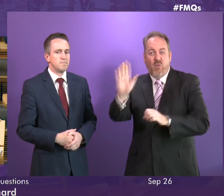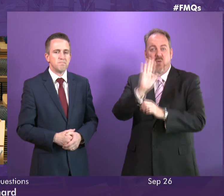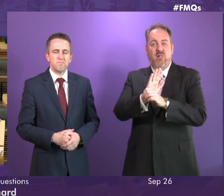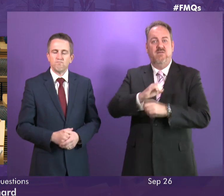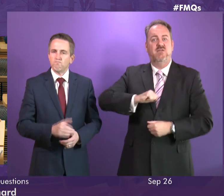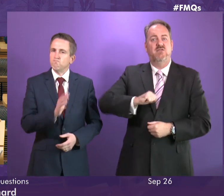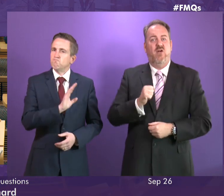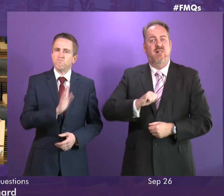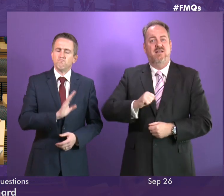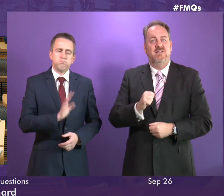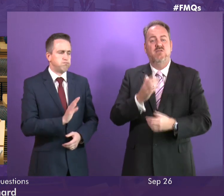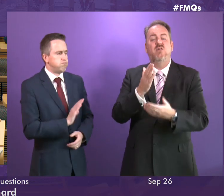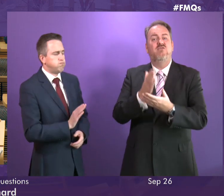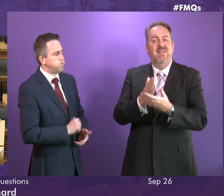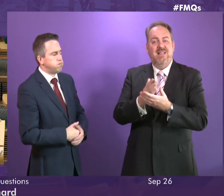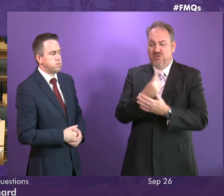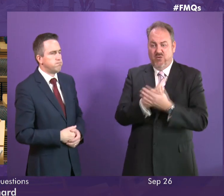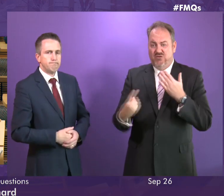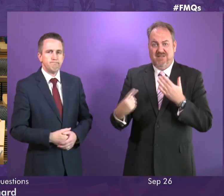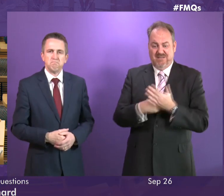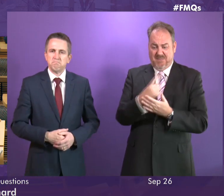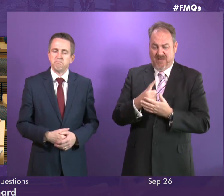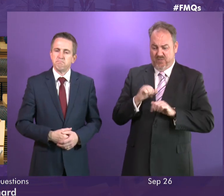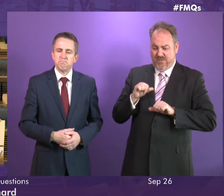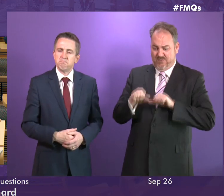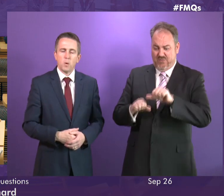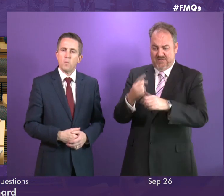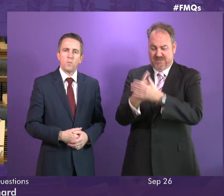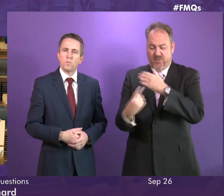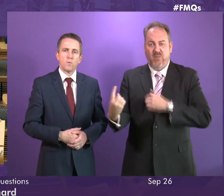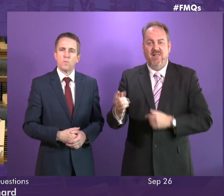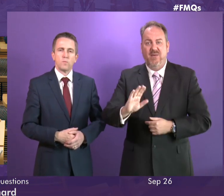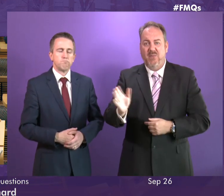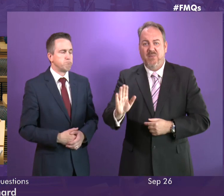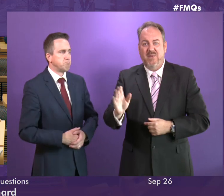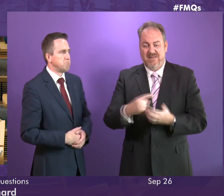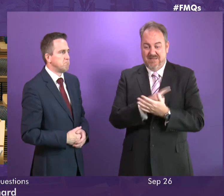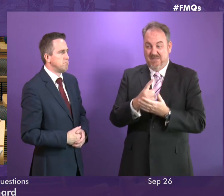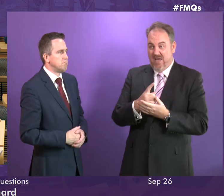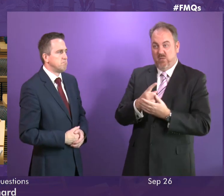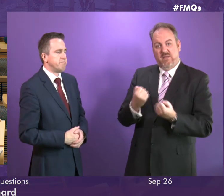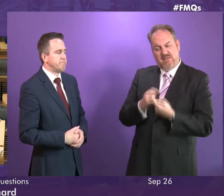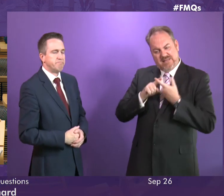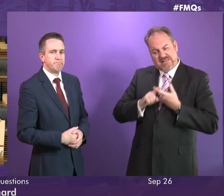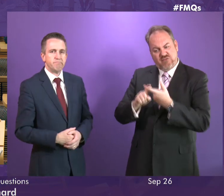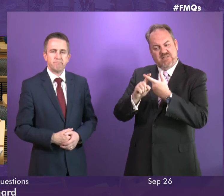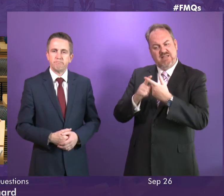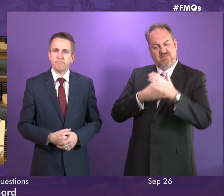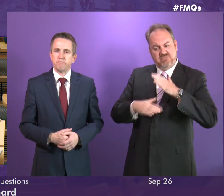This is not just about the integrity of this process. This is about the integrity of your Government.